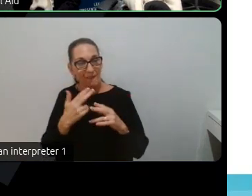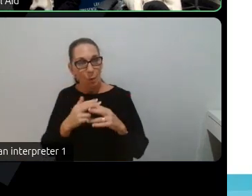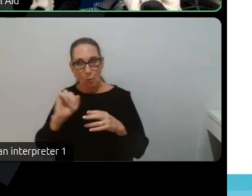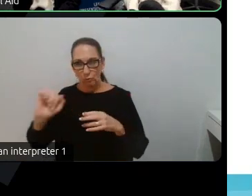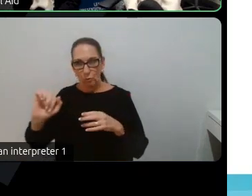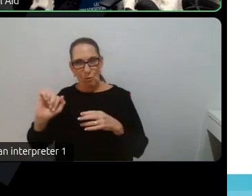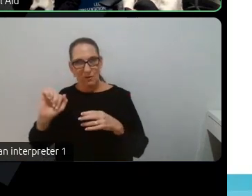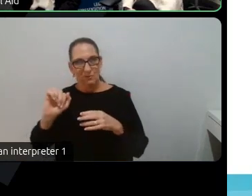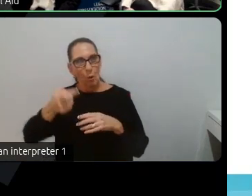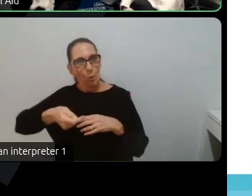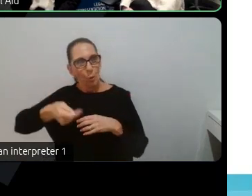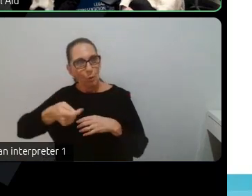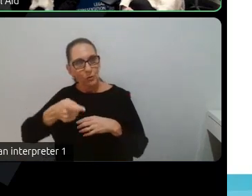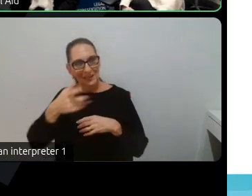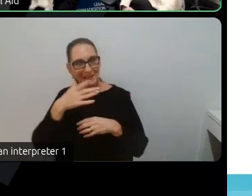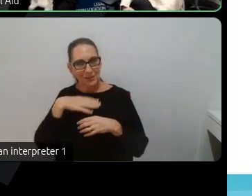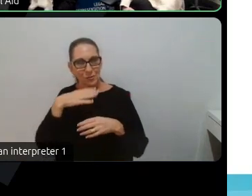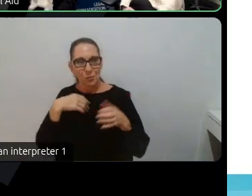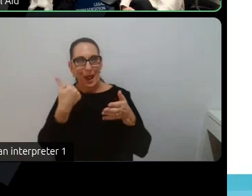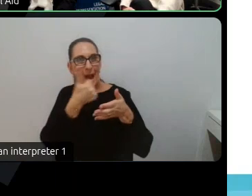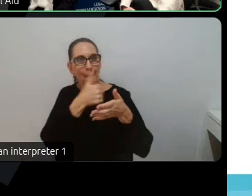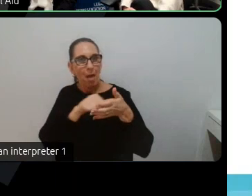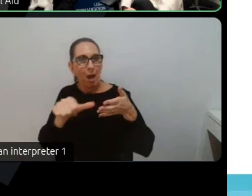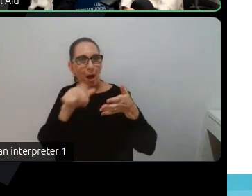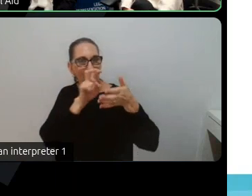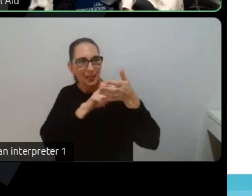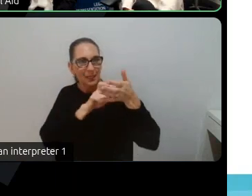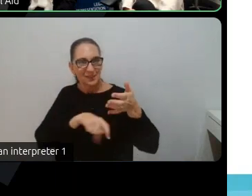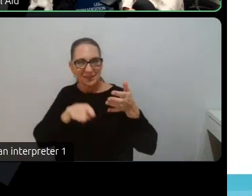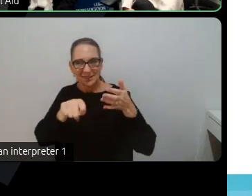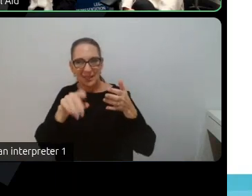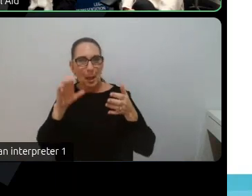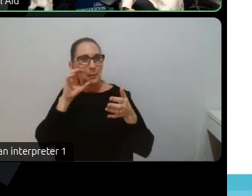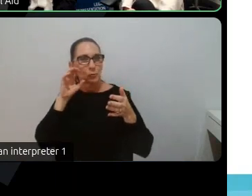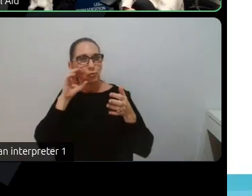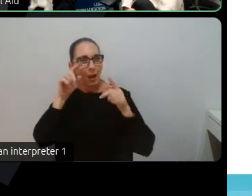picture there is a copy of the application form for legal aid. If there is a person